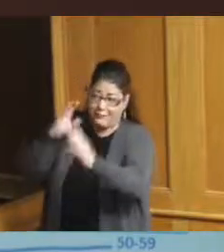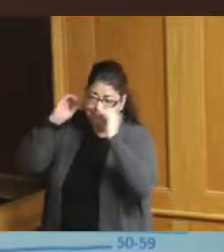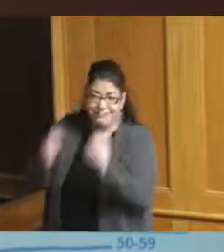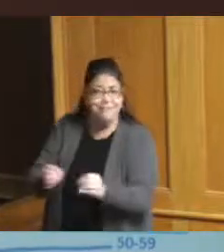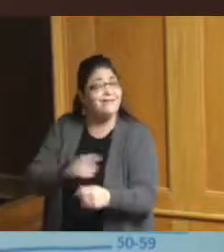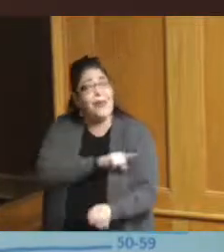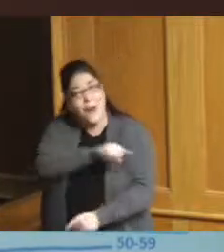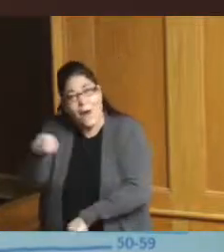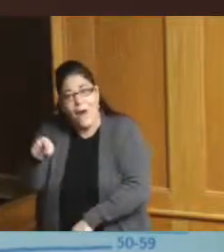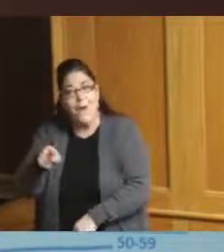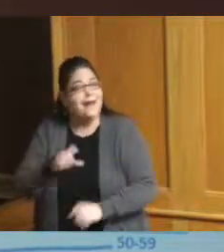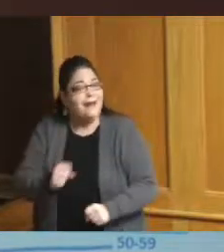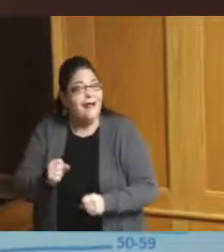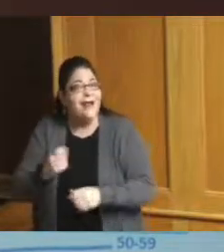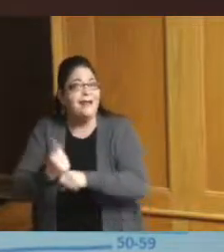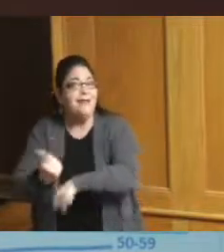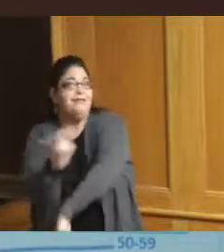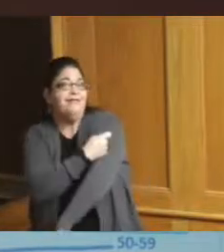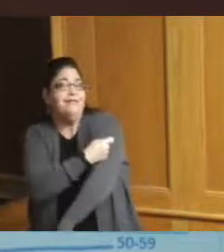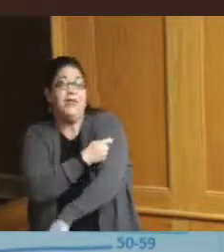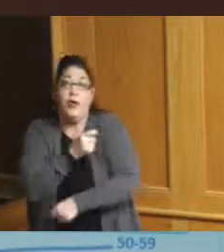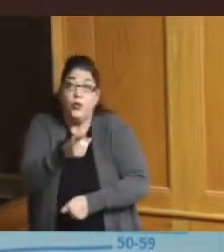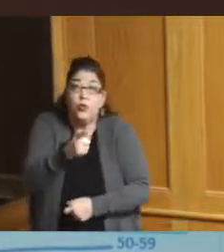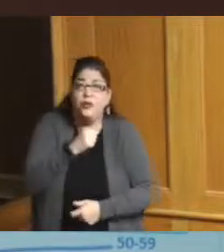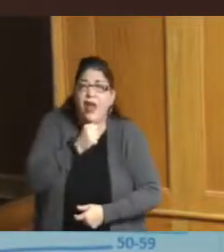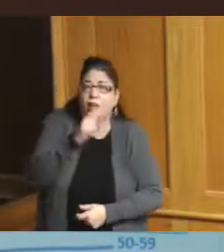provide you either information or a vaccine if you're still not sure and you want to just